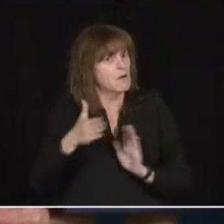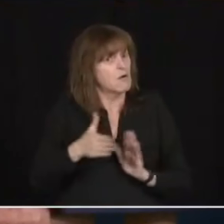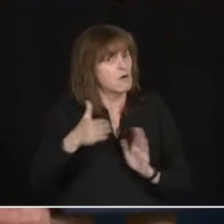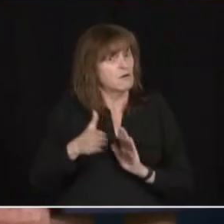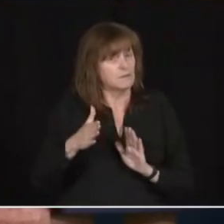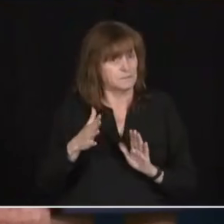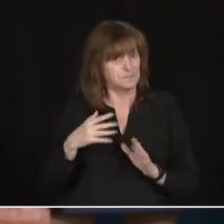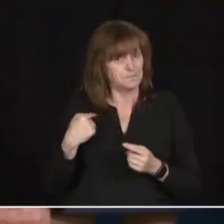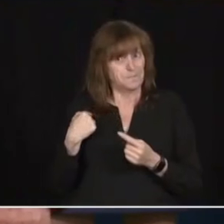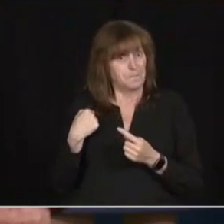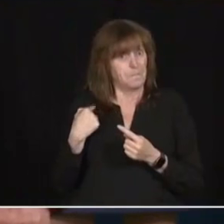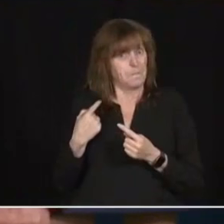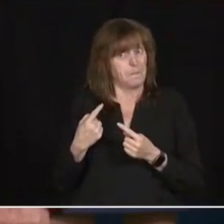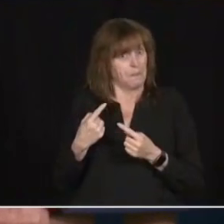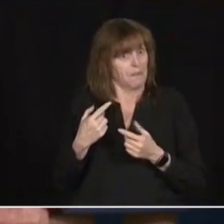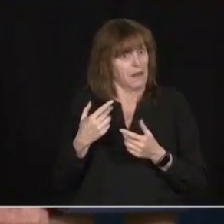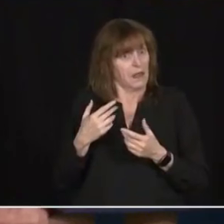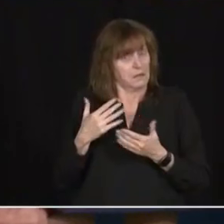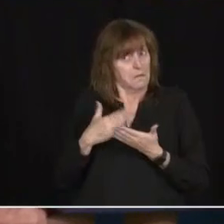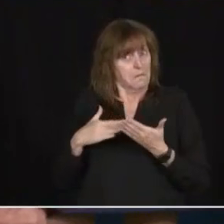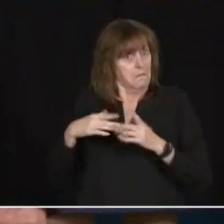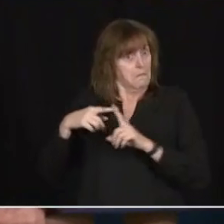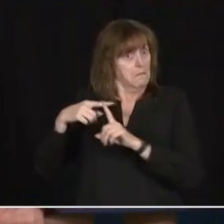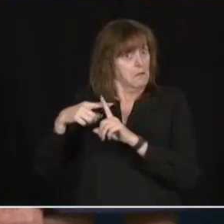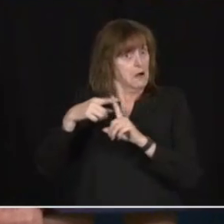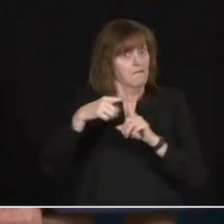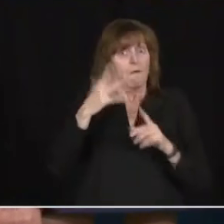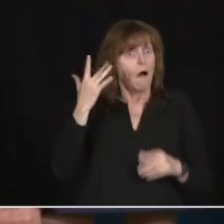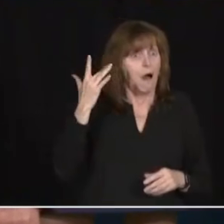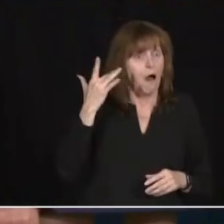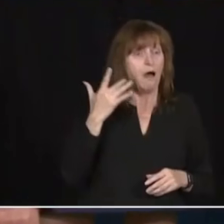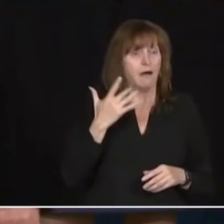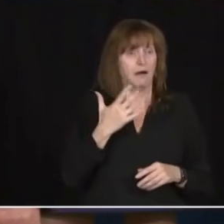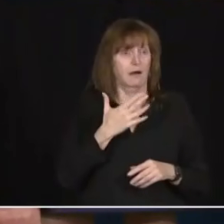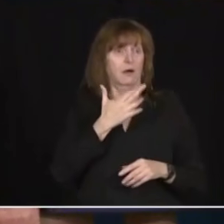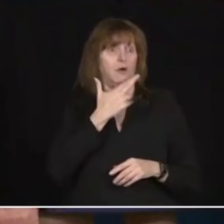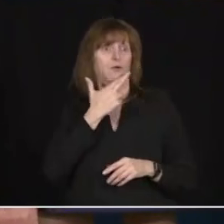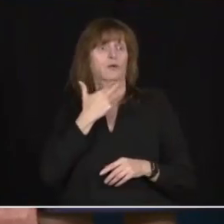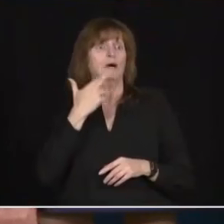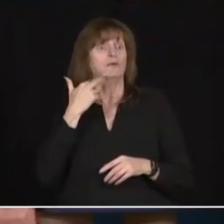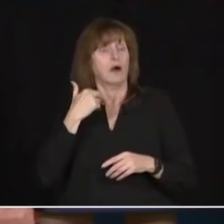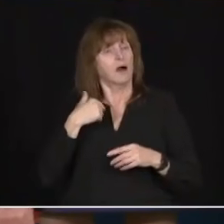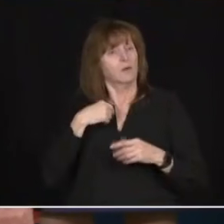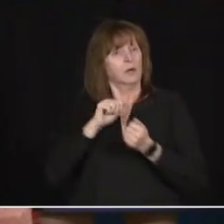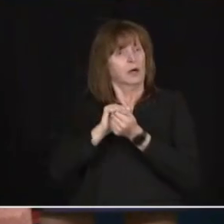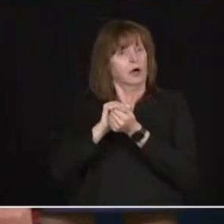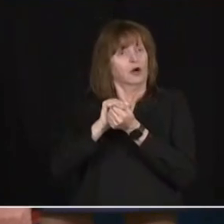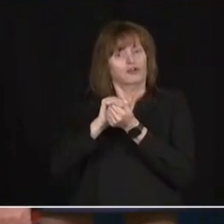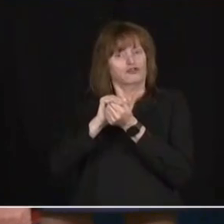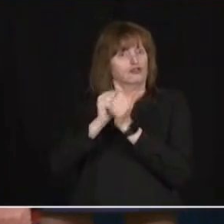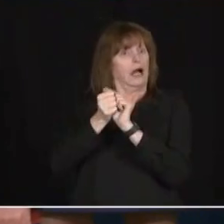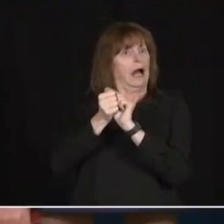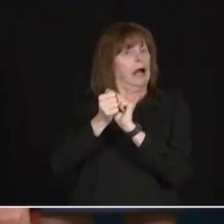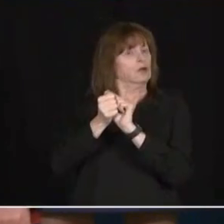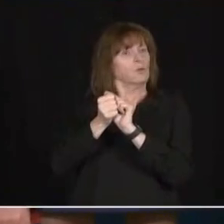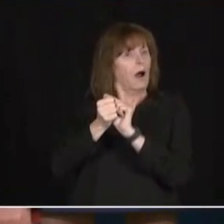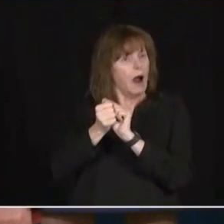available on the website he talked about, look to getting prerared - prepared. There was some good news in the last short while for restaurants.